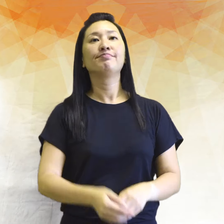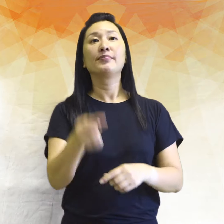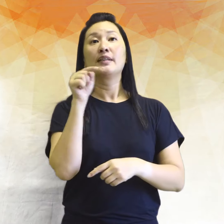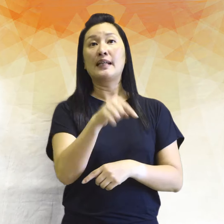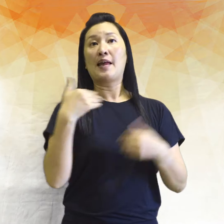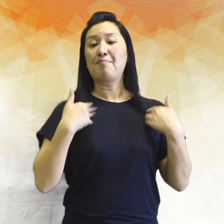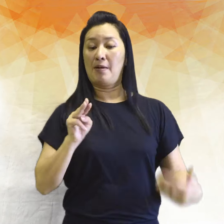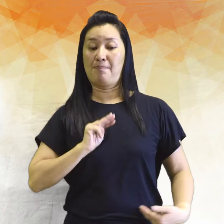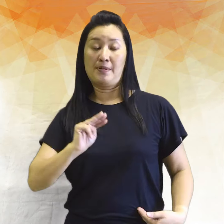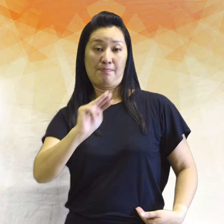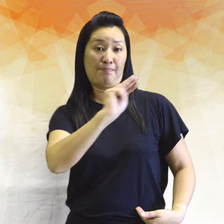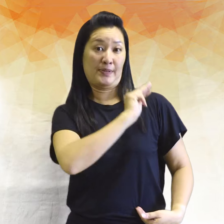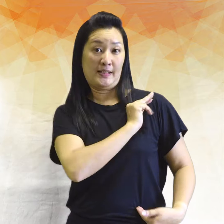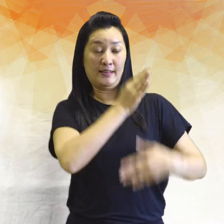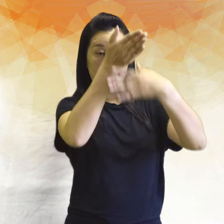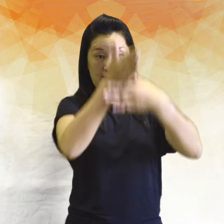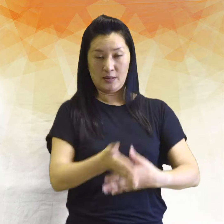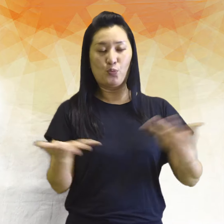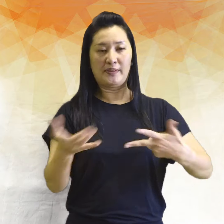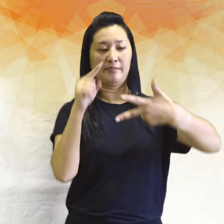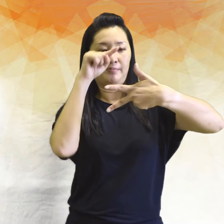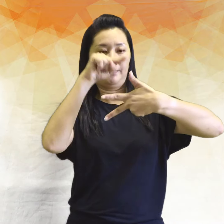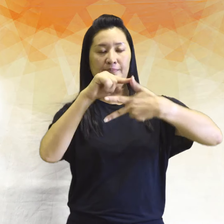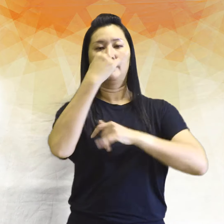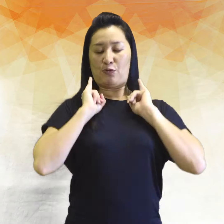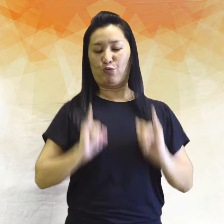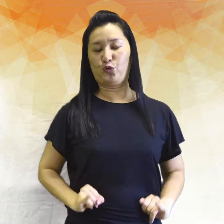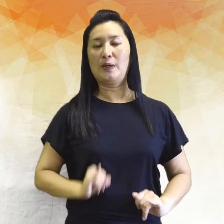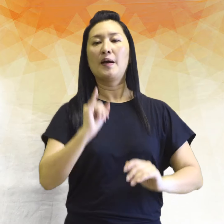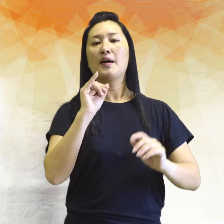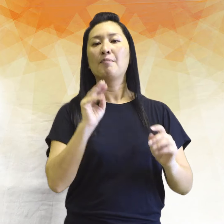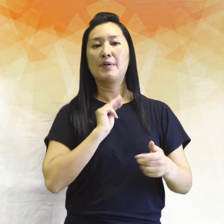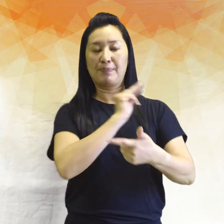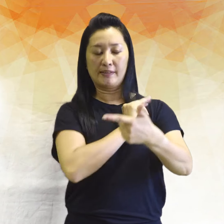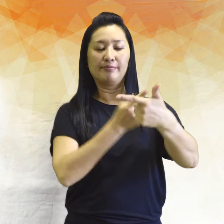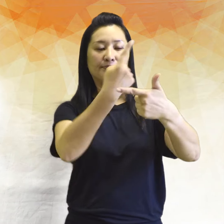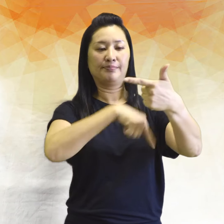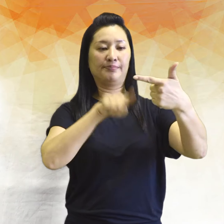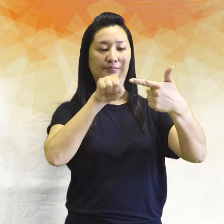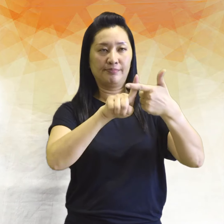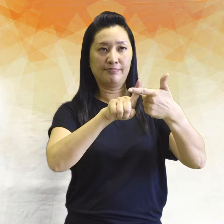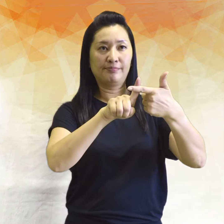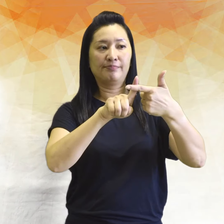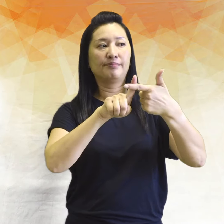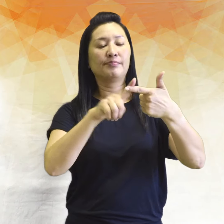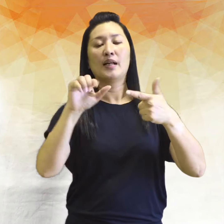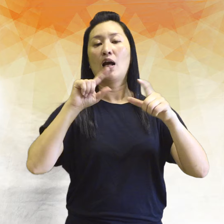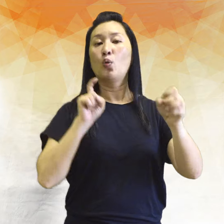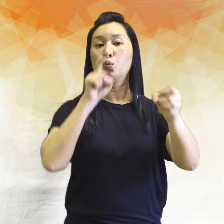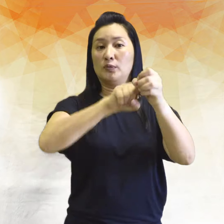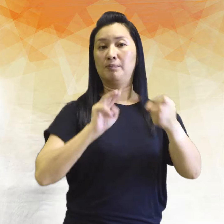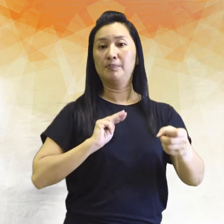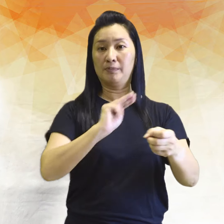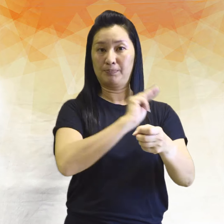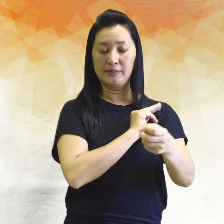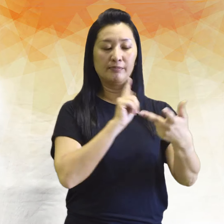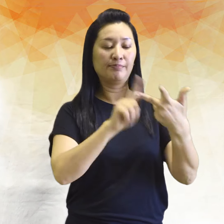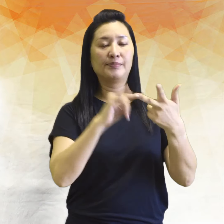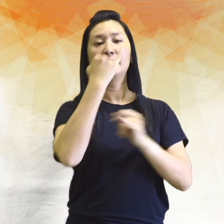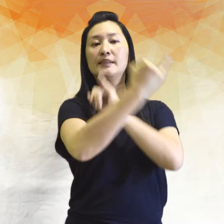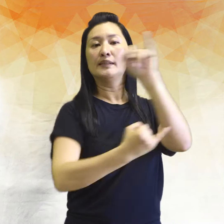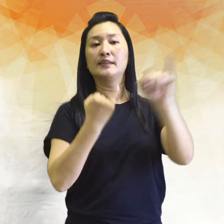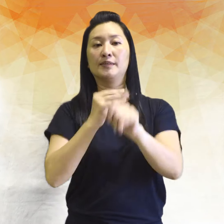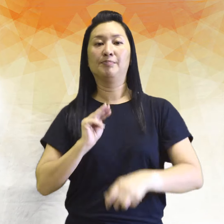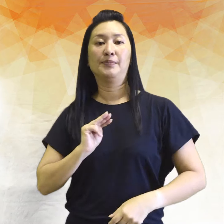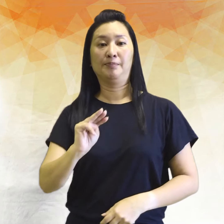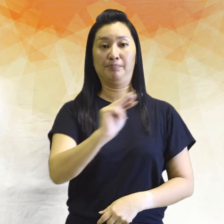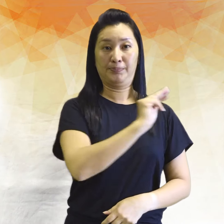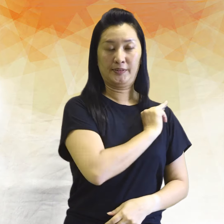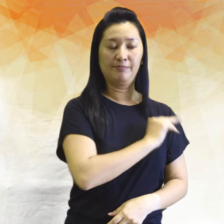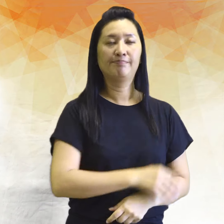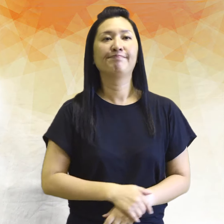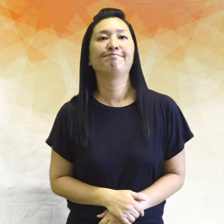Its membership also compreises of Individual Members, Associate Members, and International Members.